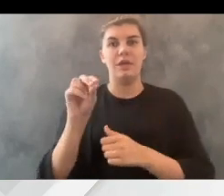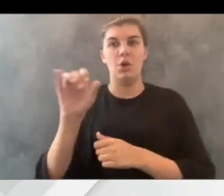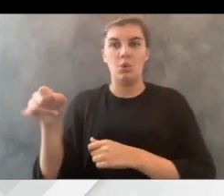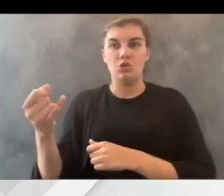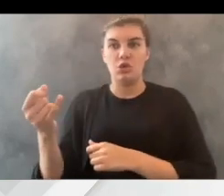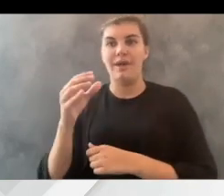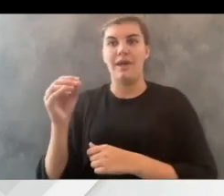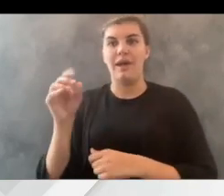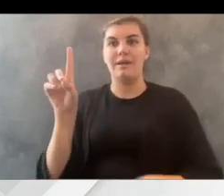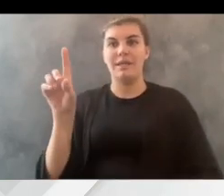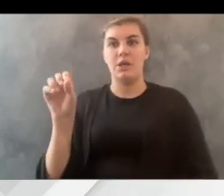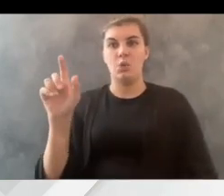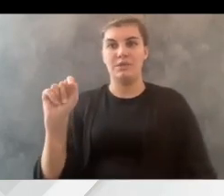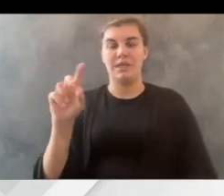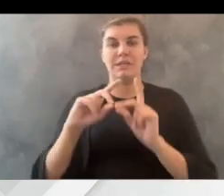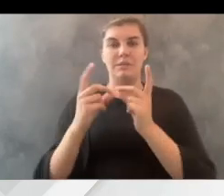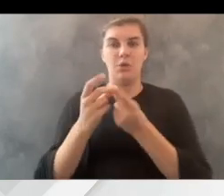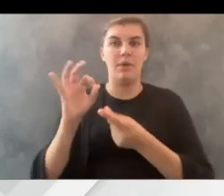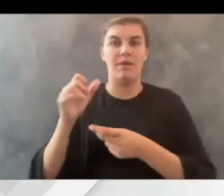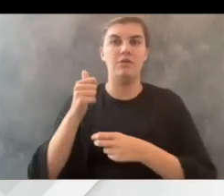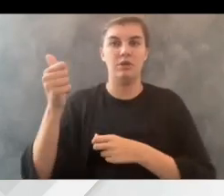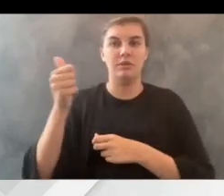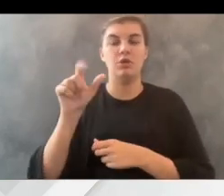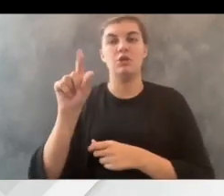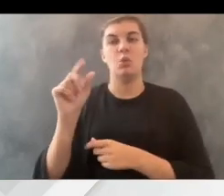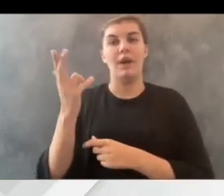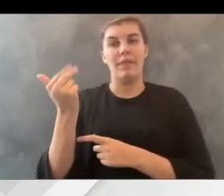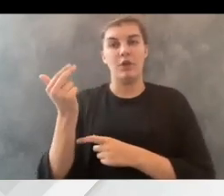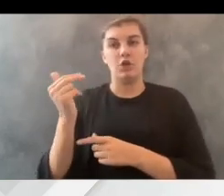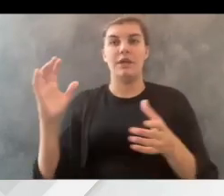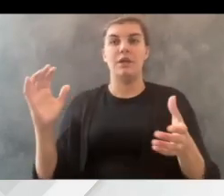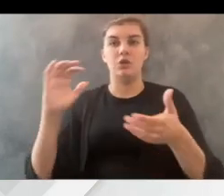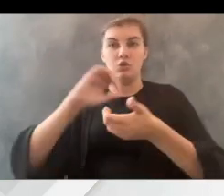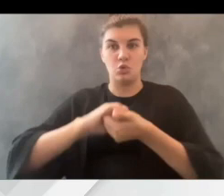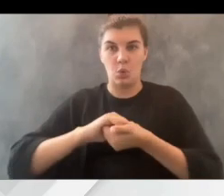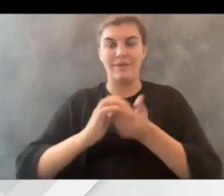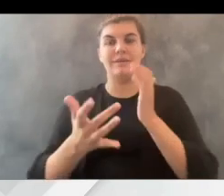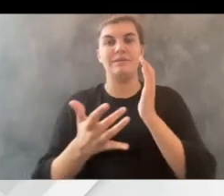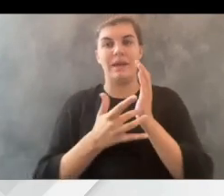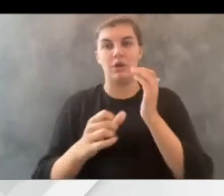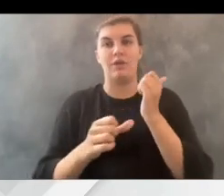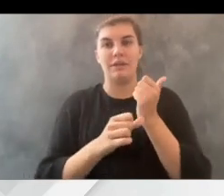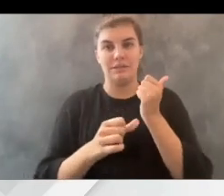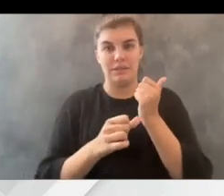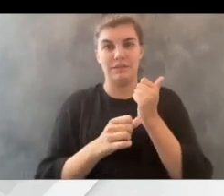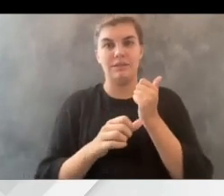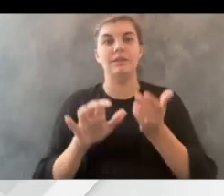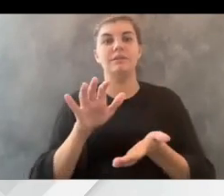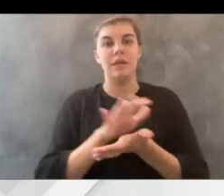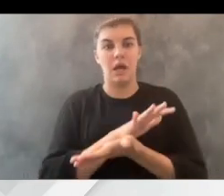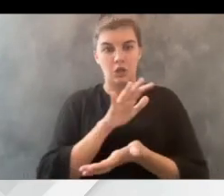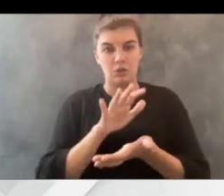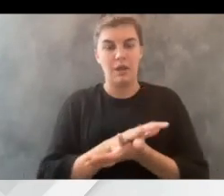Transportation's 2013 joint technical assistance document on the requirements to provide curb